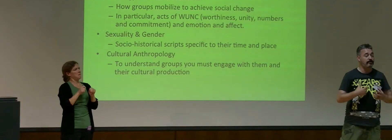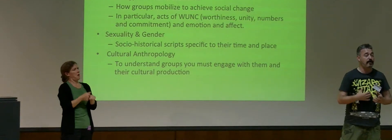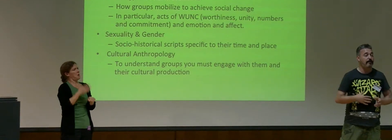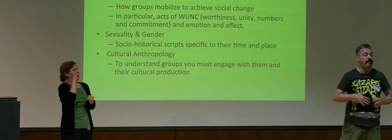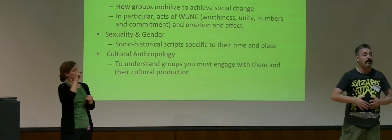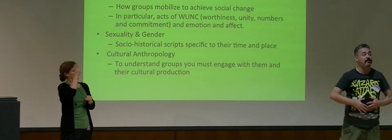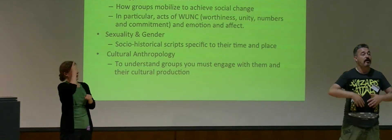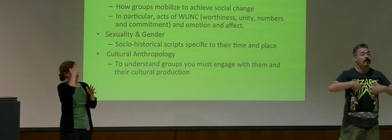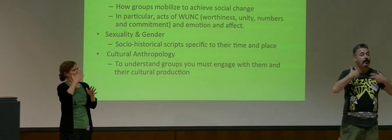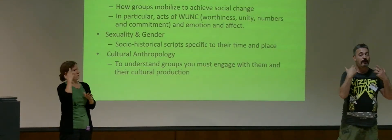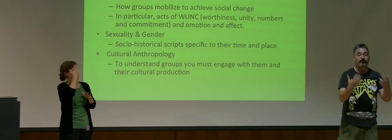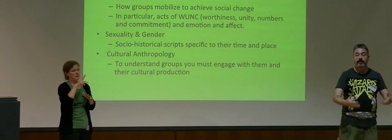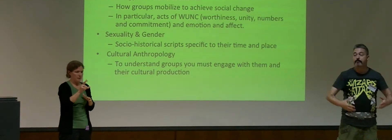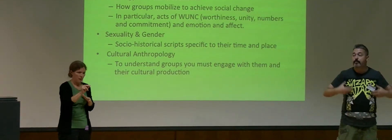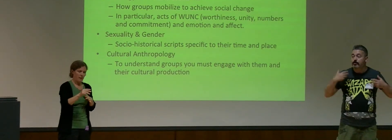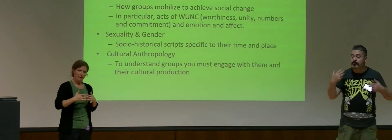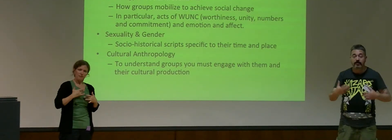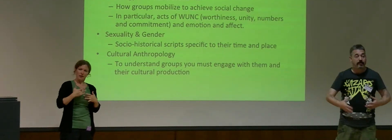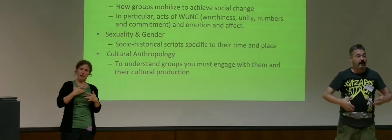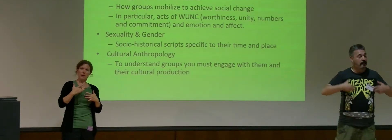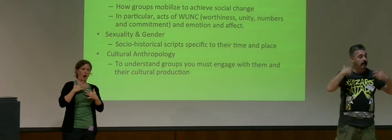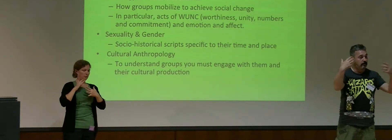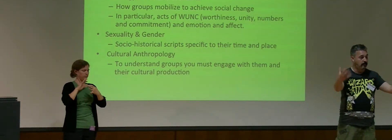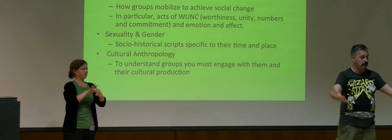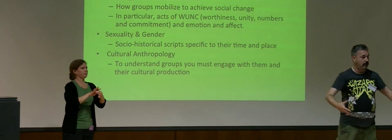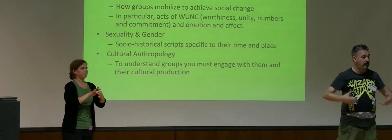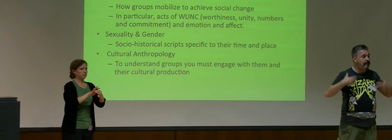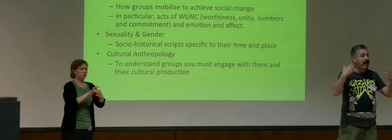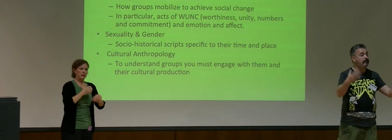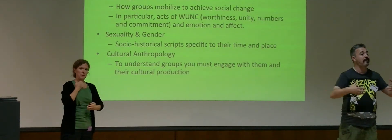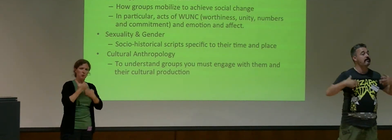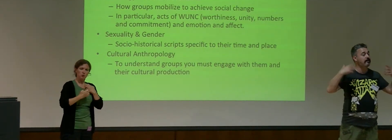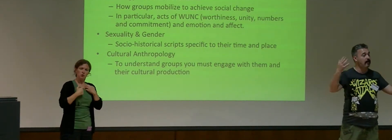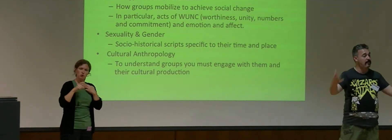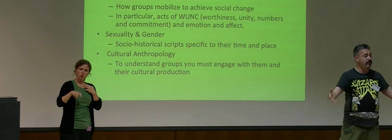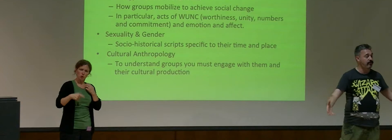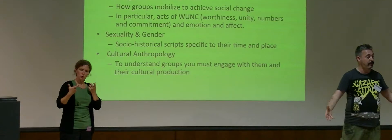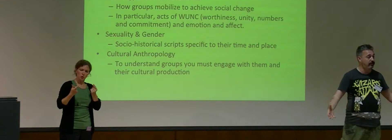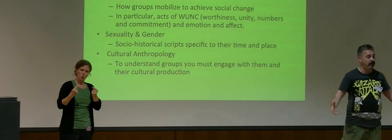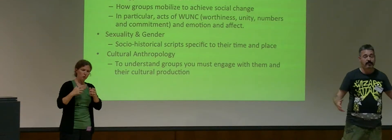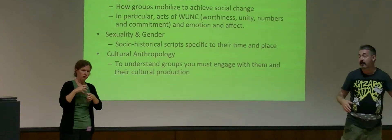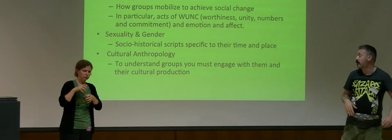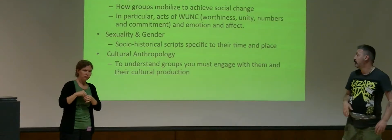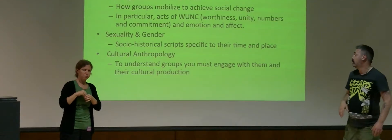You do that because you feel emotionally compelled by certain kinds of scripts to do it.